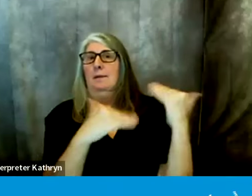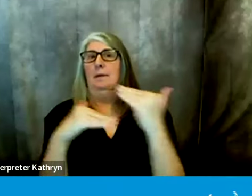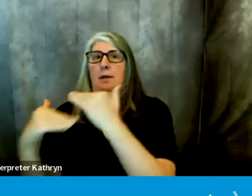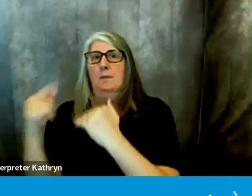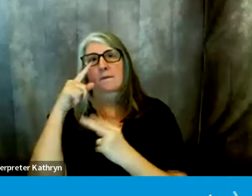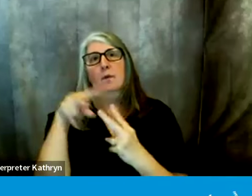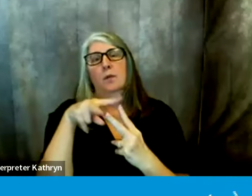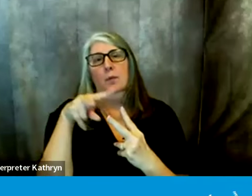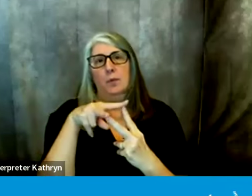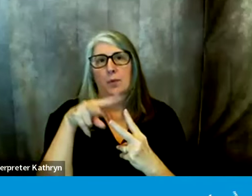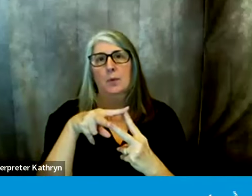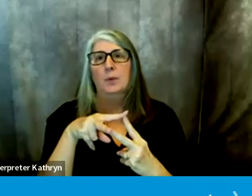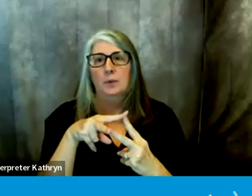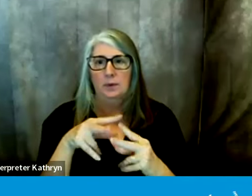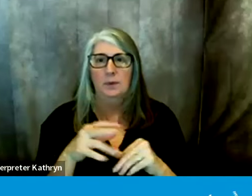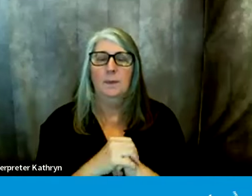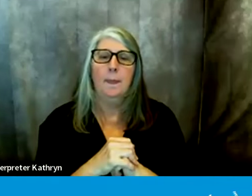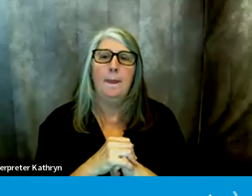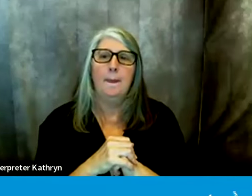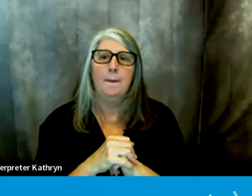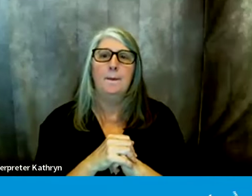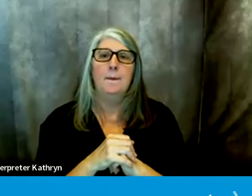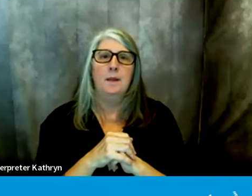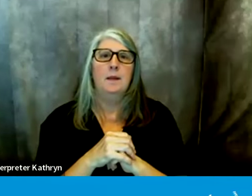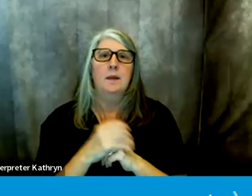that we plan to cover in the labor that we would expect in the future from the FDA.